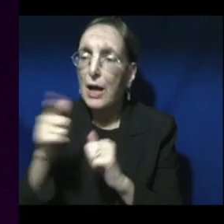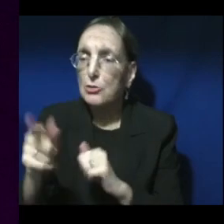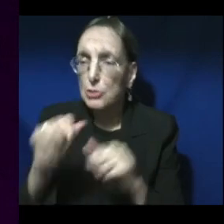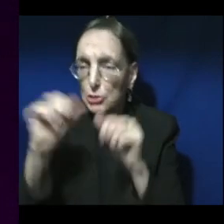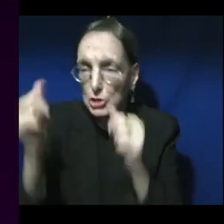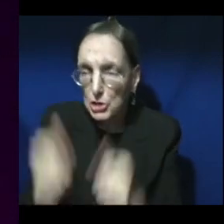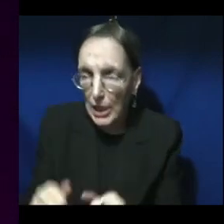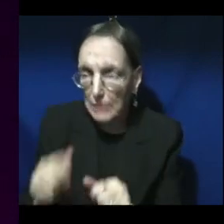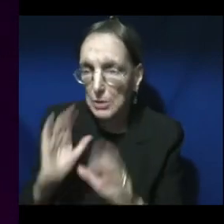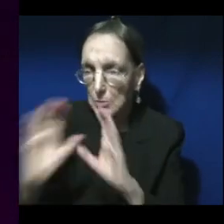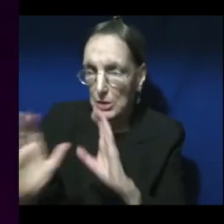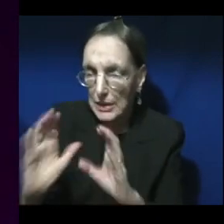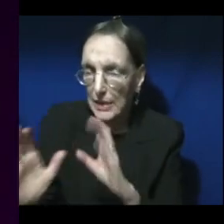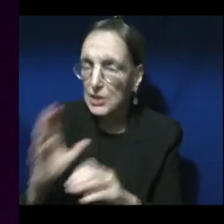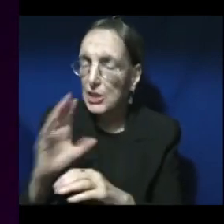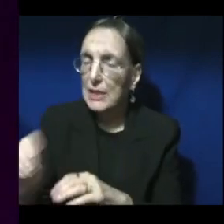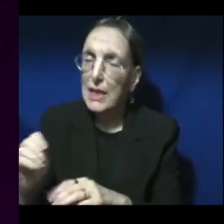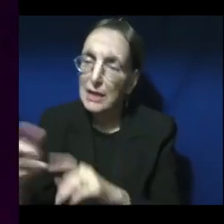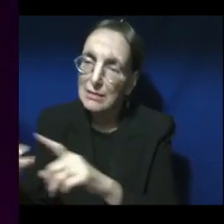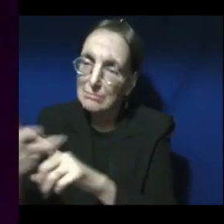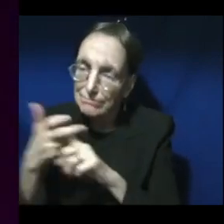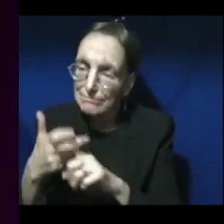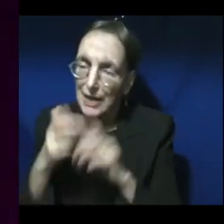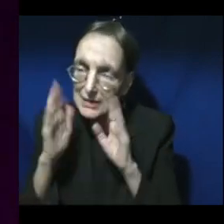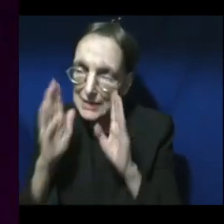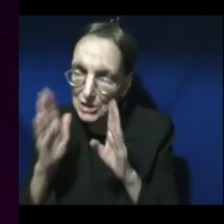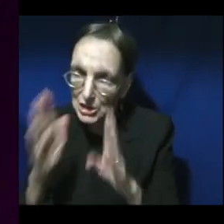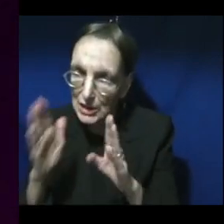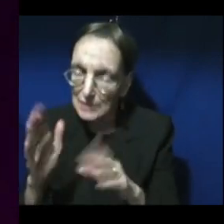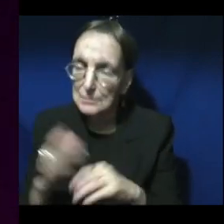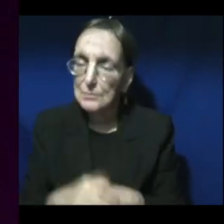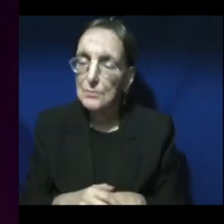also talked about the language of certainty when it’s good and when it’s not so good. And I’ll let